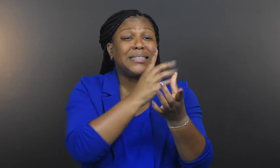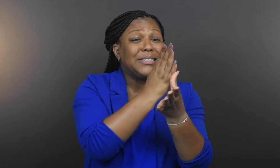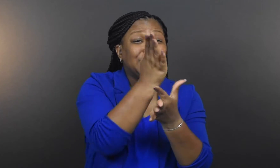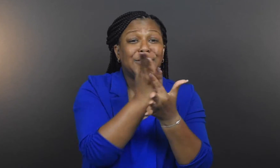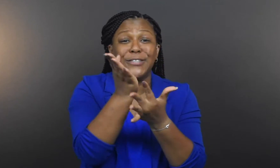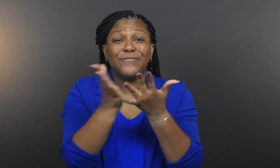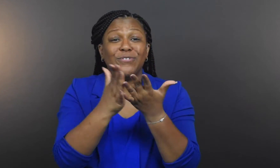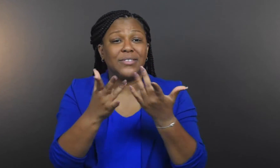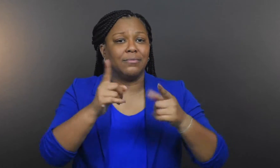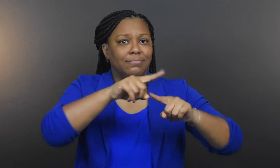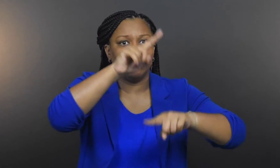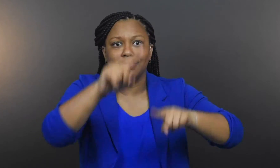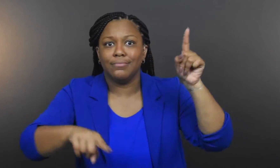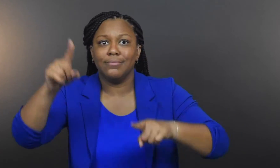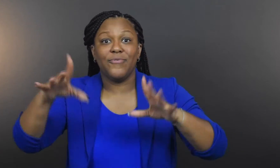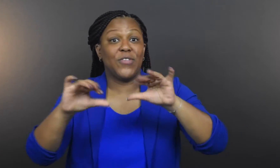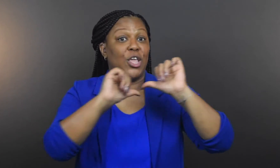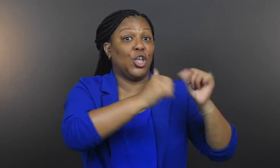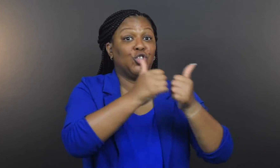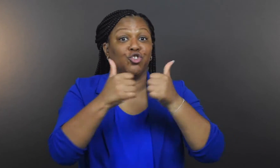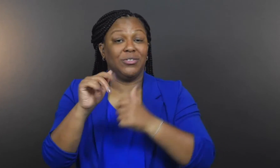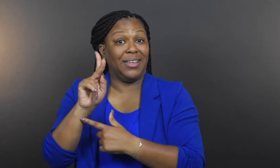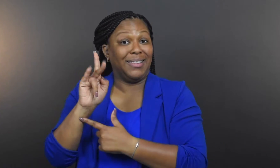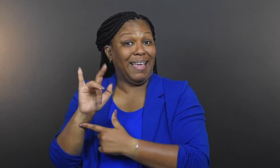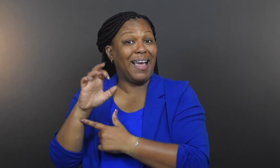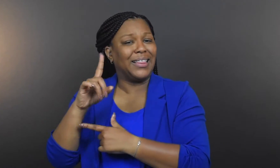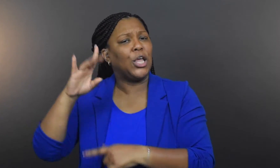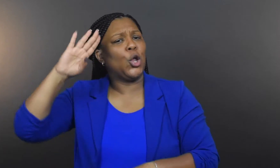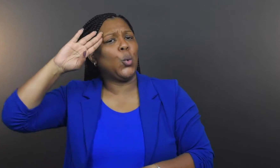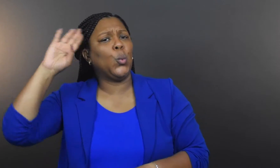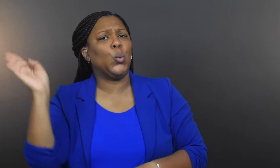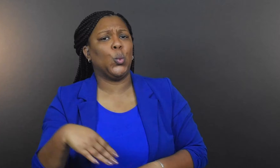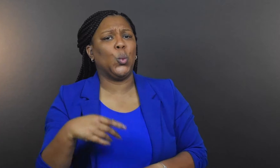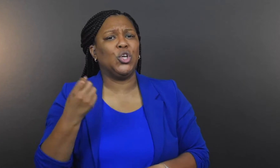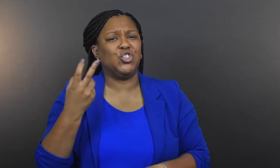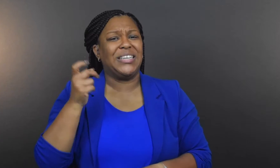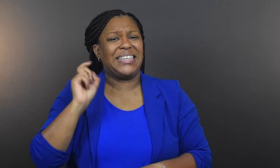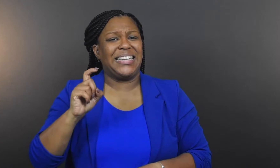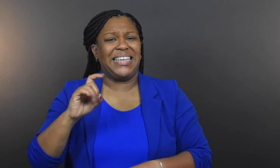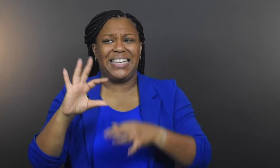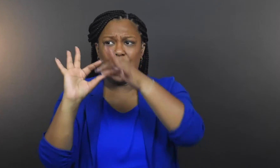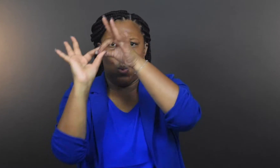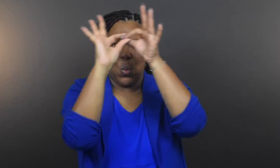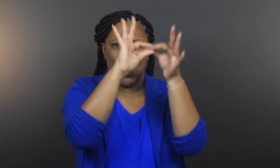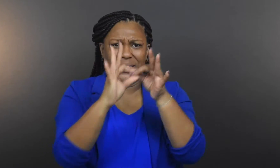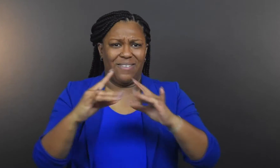With so many players from various agencies, Kellie knew she needed a cohesive and balanced